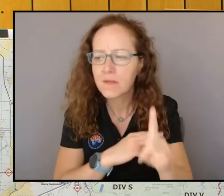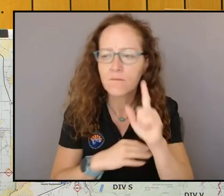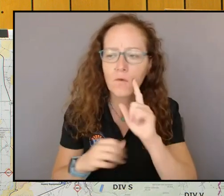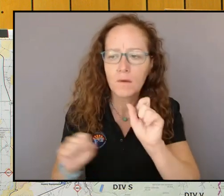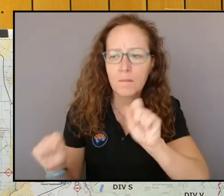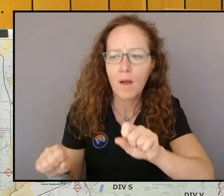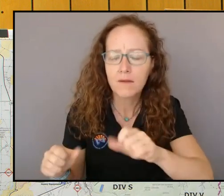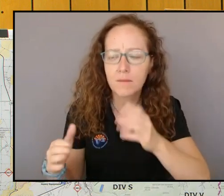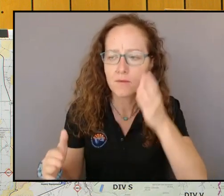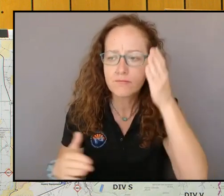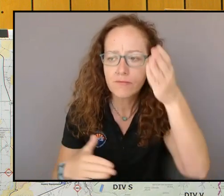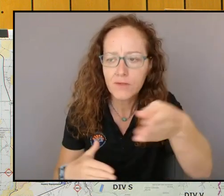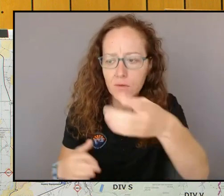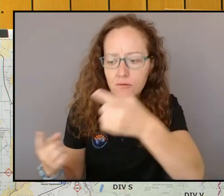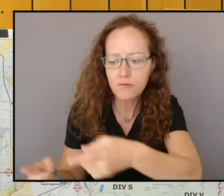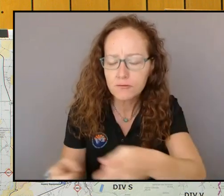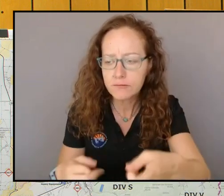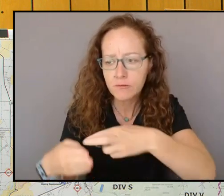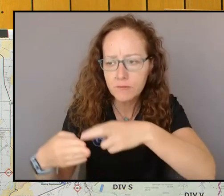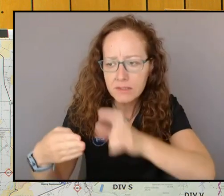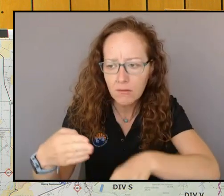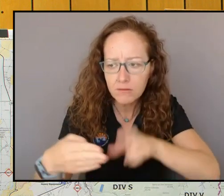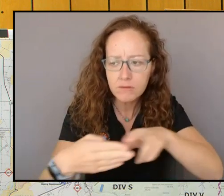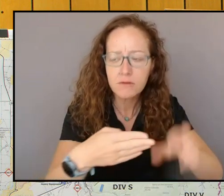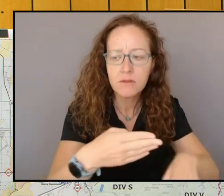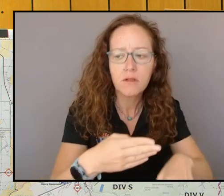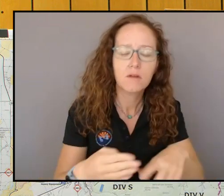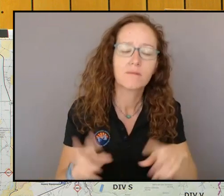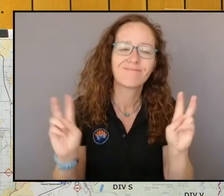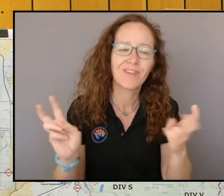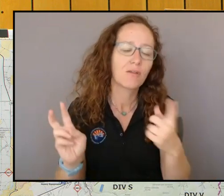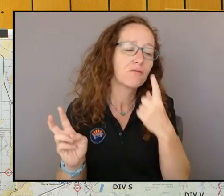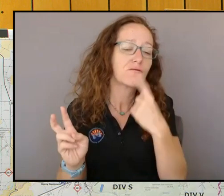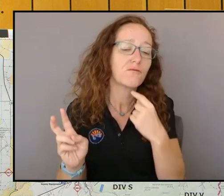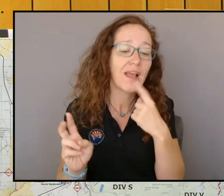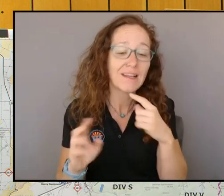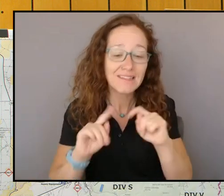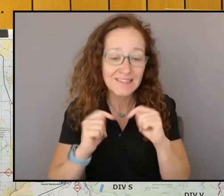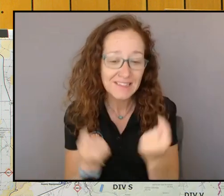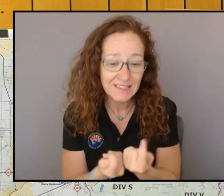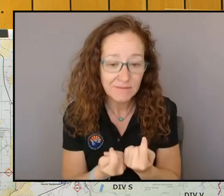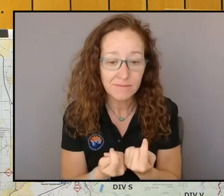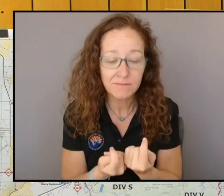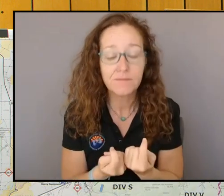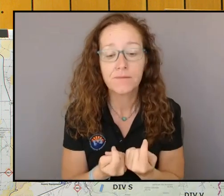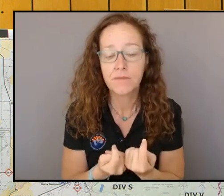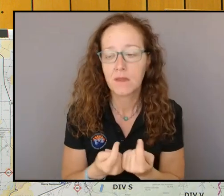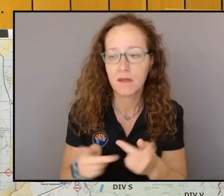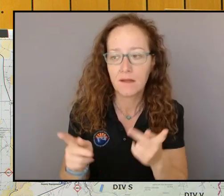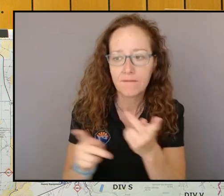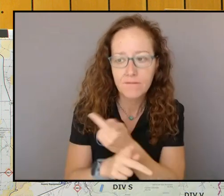consequence of those futures, and what different actions we can take ahead of time to better prepare for those over the next